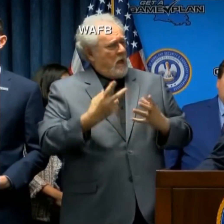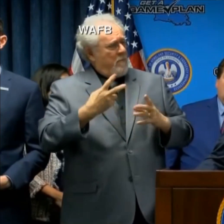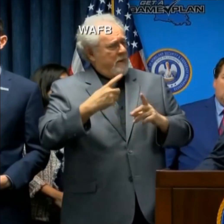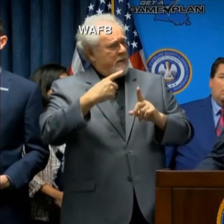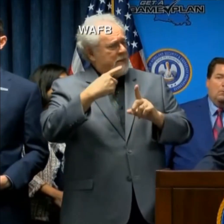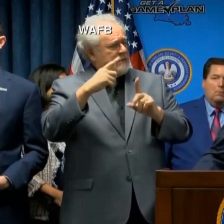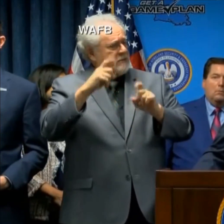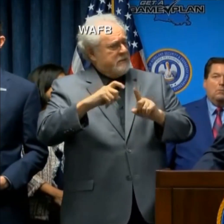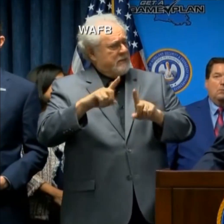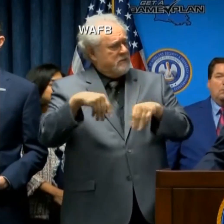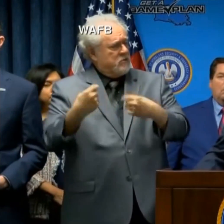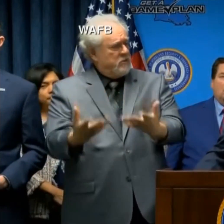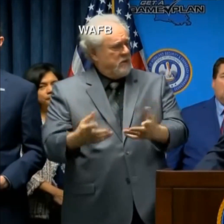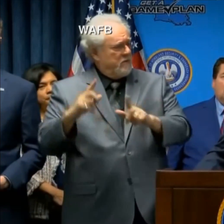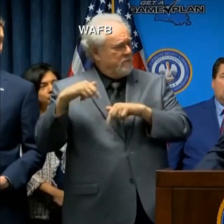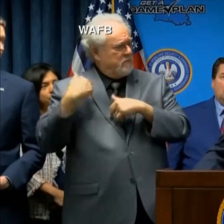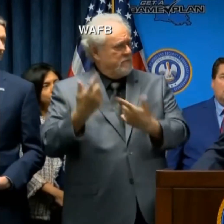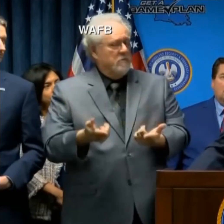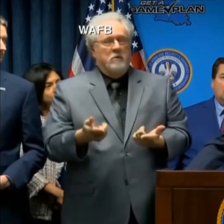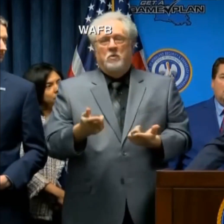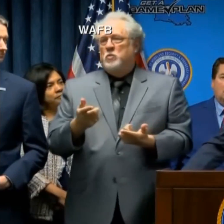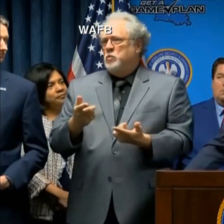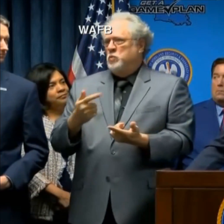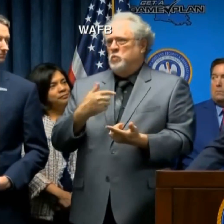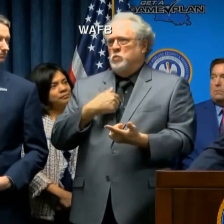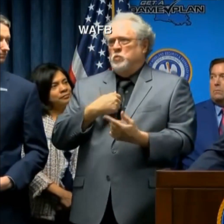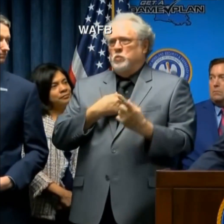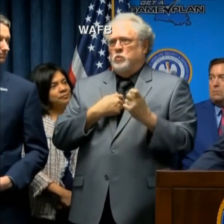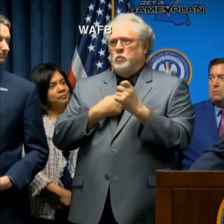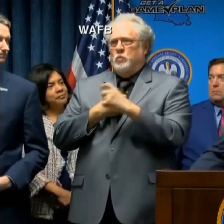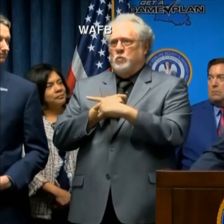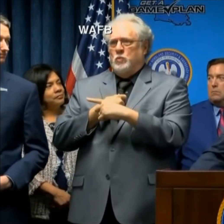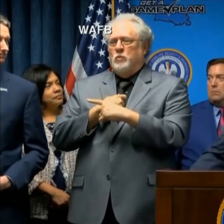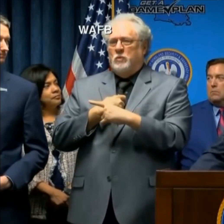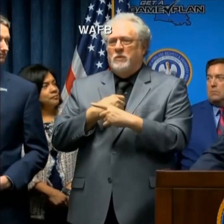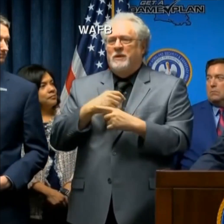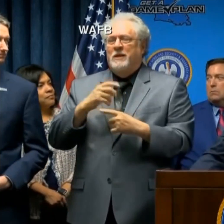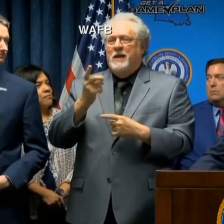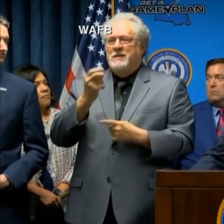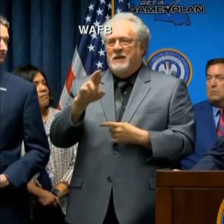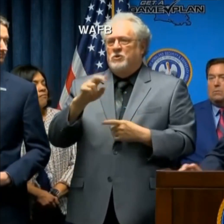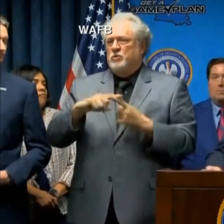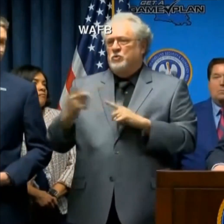the state administered since oh well I'm gonna ask dr. V to come up obviously the